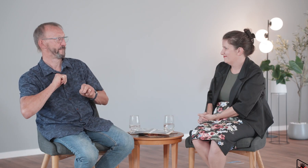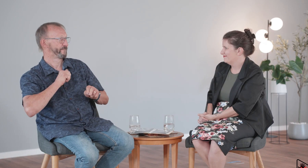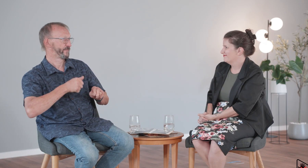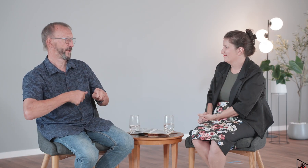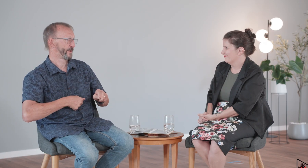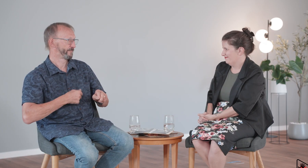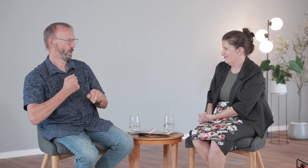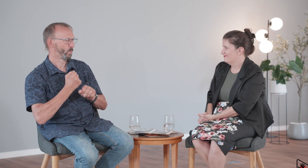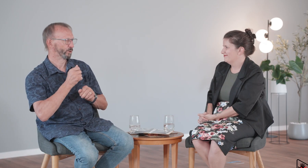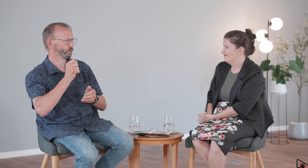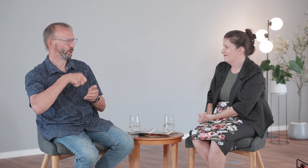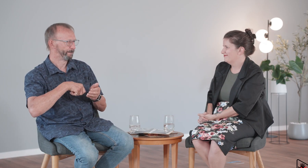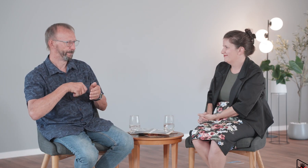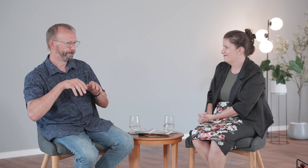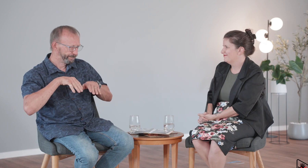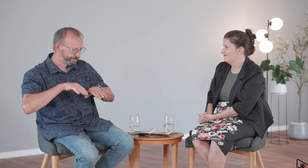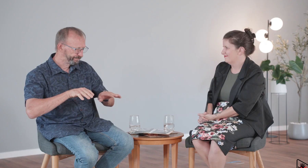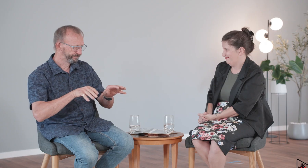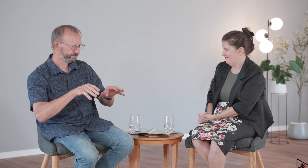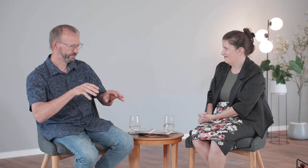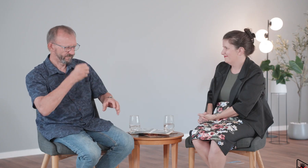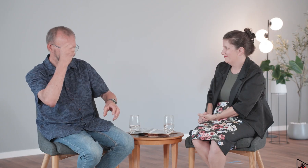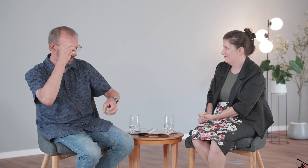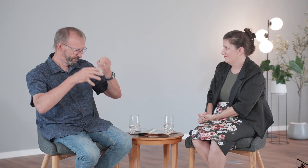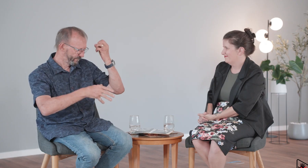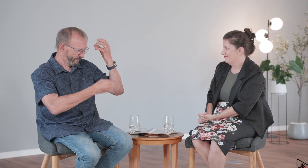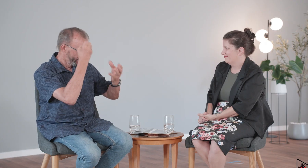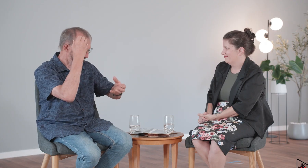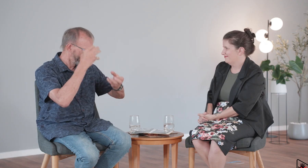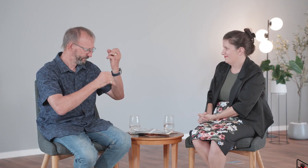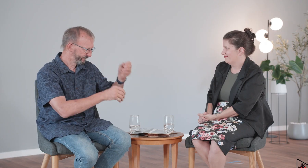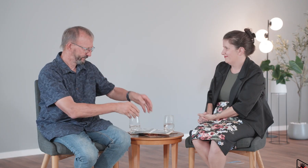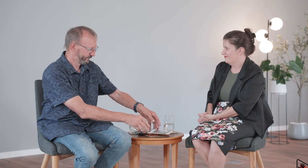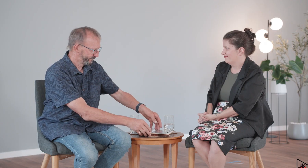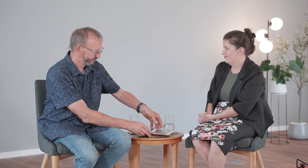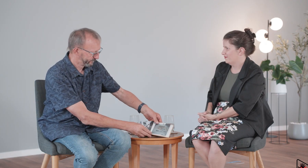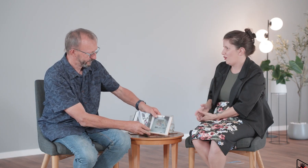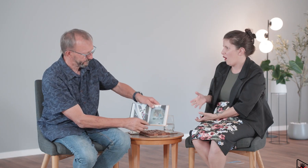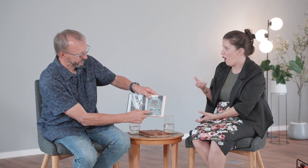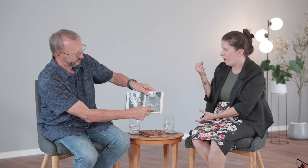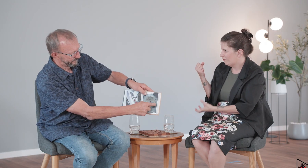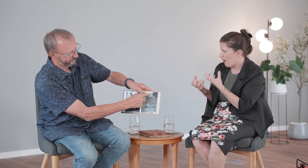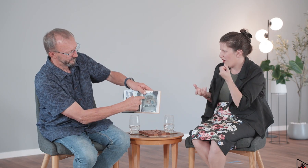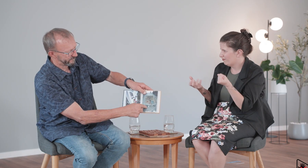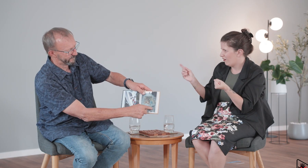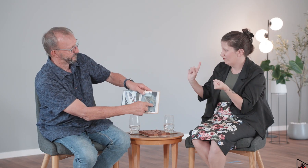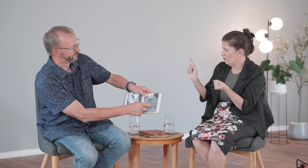it out to my father's farm and put it in the workshop there and pulled all the components